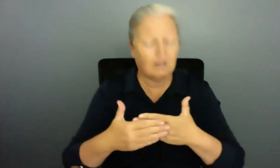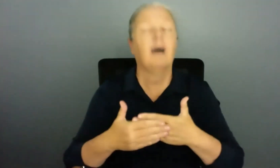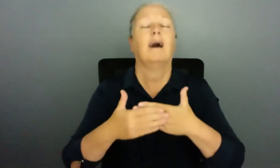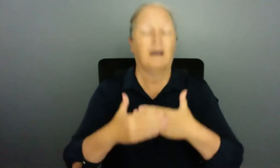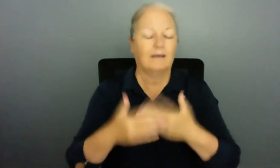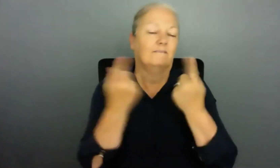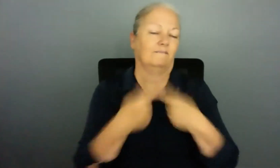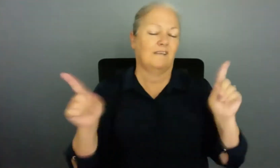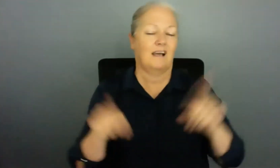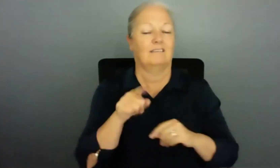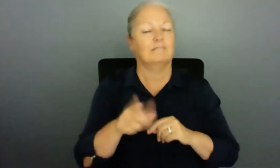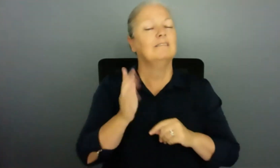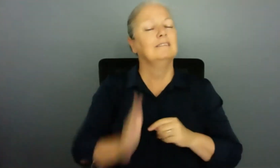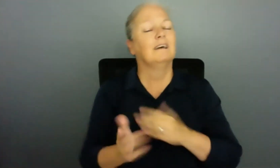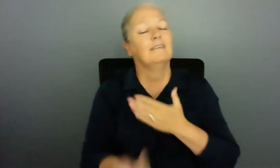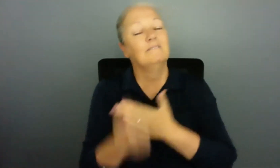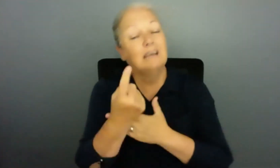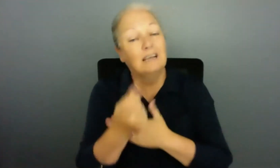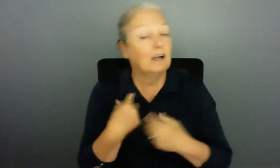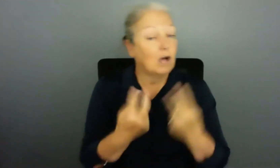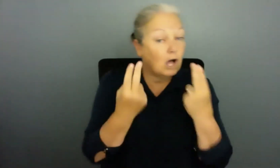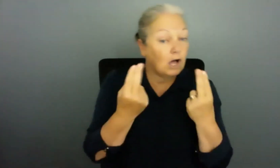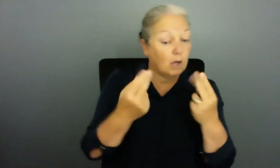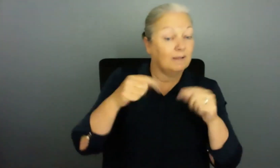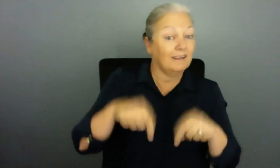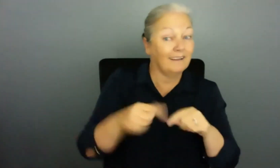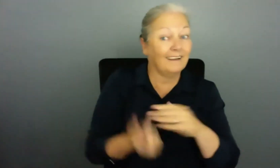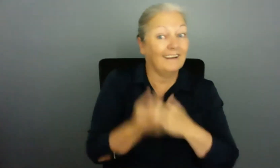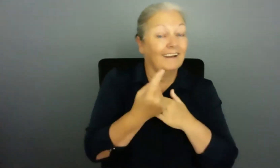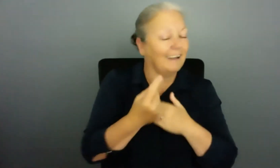going to continue this is the first of many events and i'm also looking to all of the